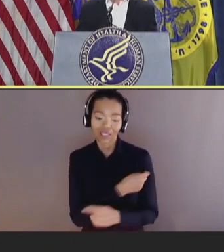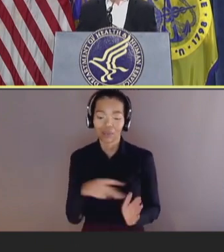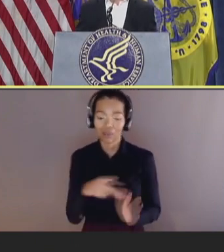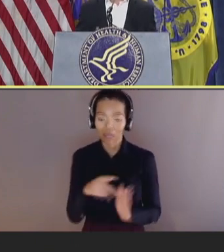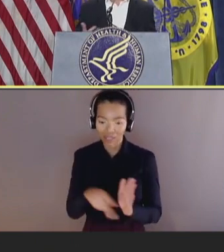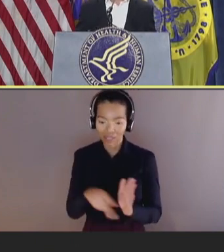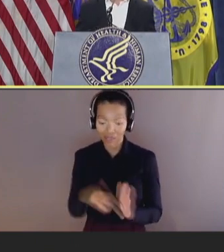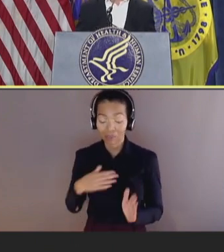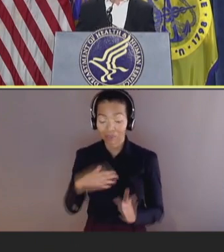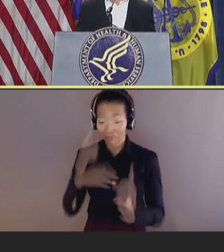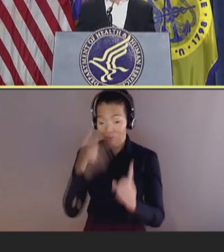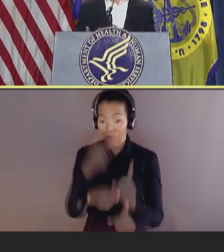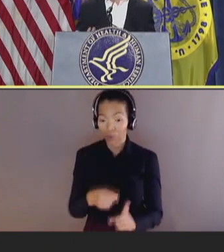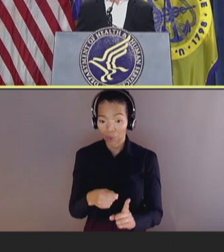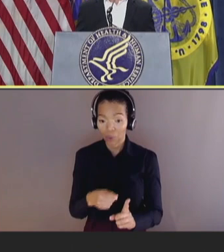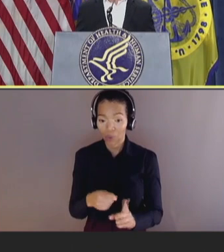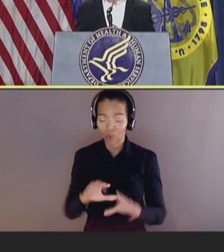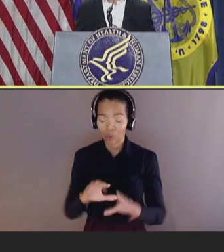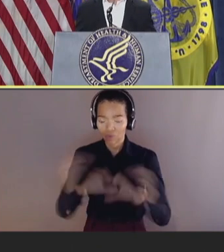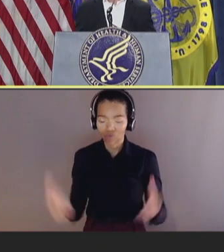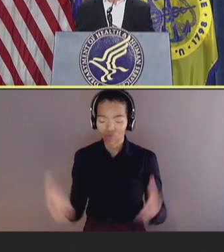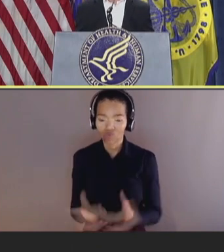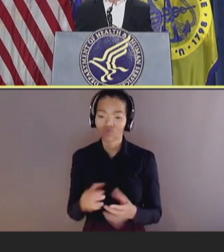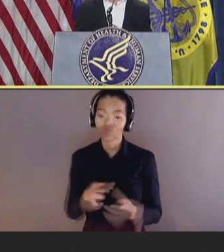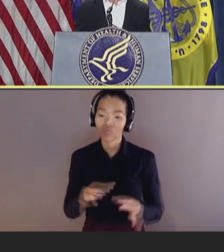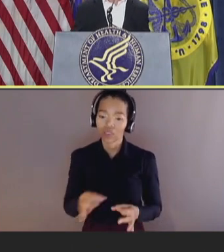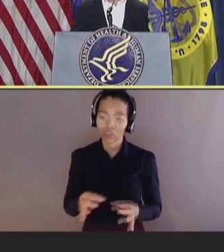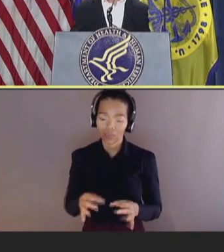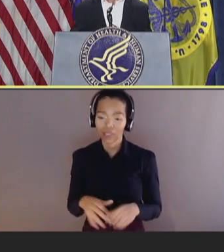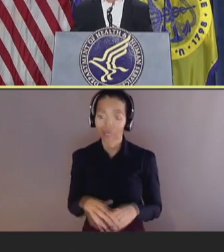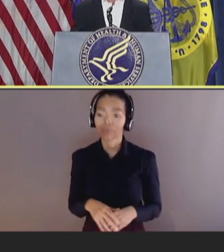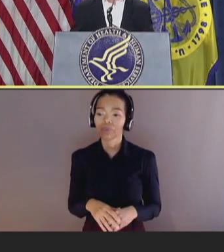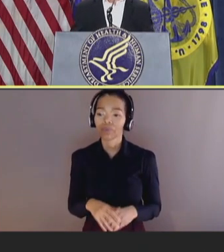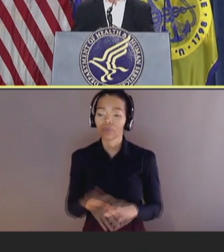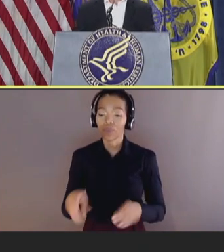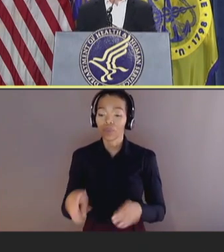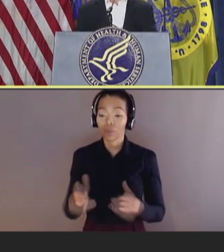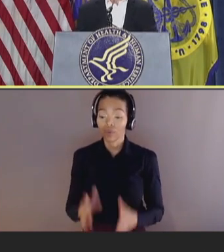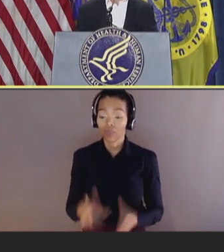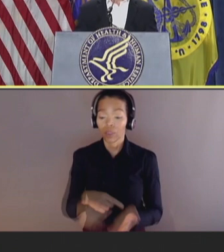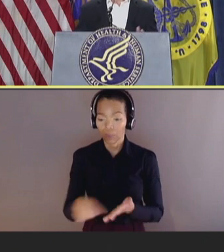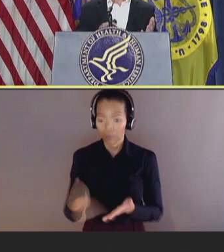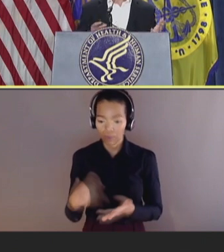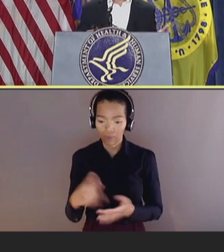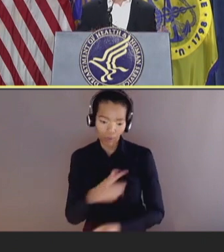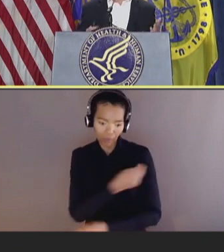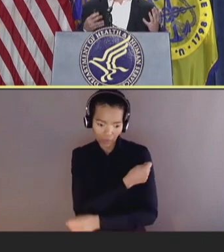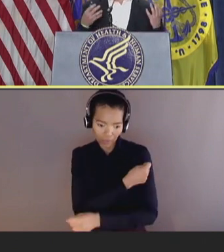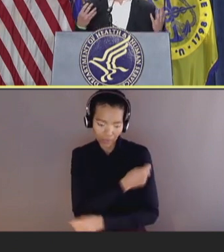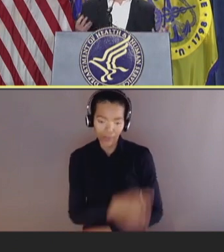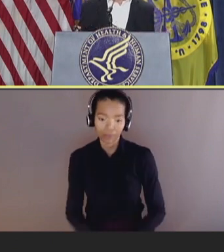to give an overview of provider payment for vaccination. Before we could have an in depth